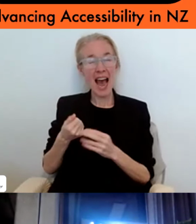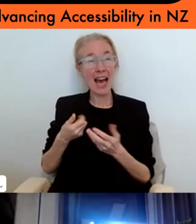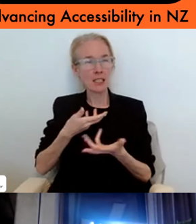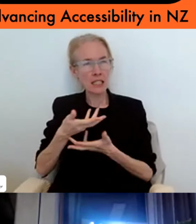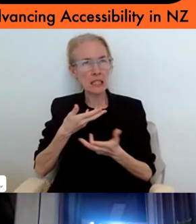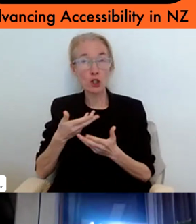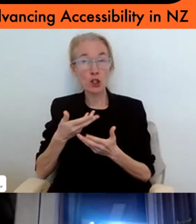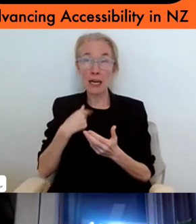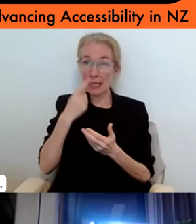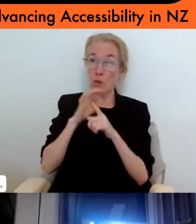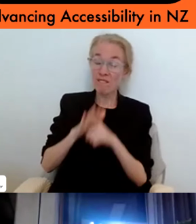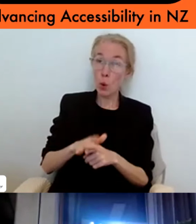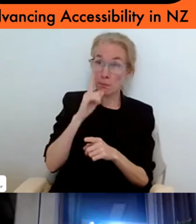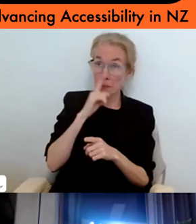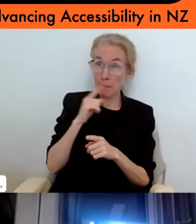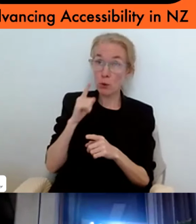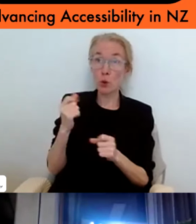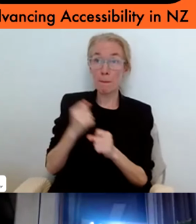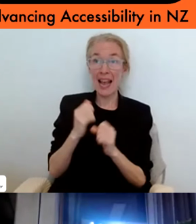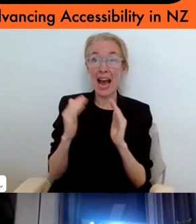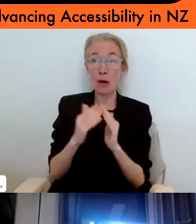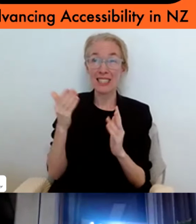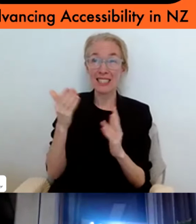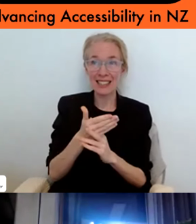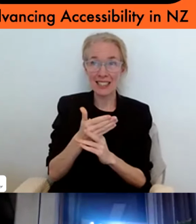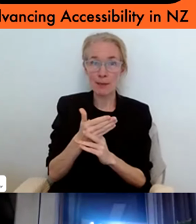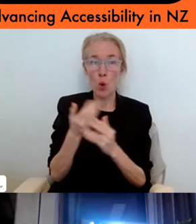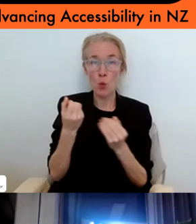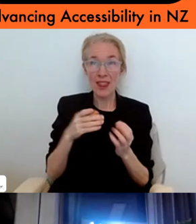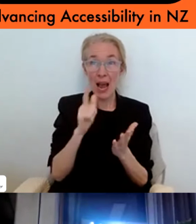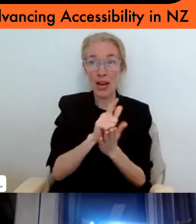no we can't, but we can encourage people to do it. So that same initiative